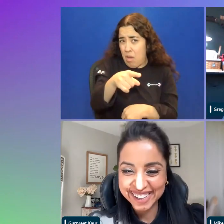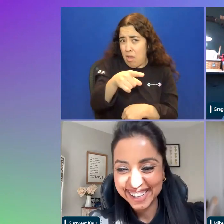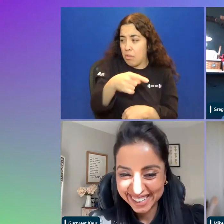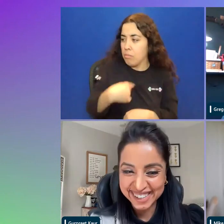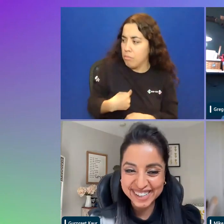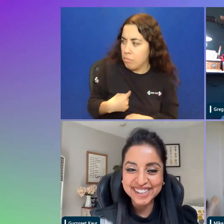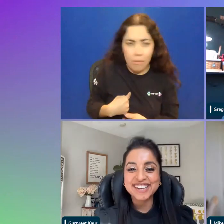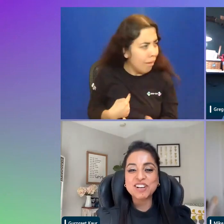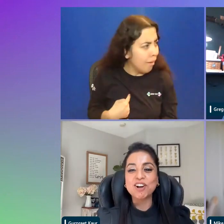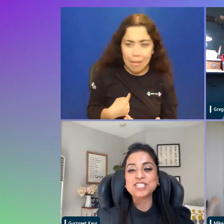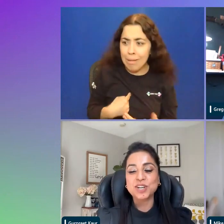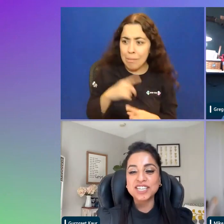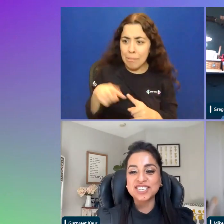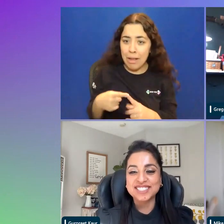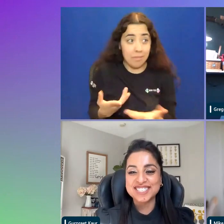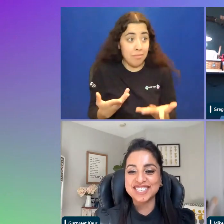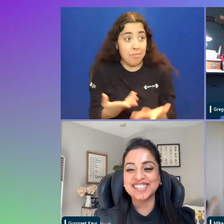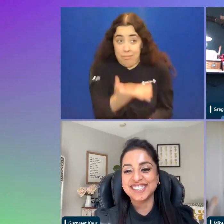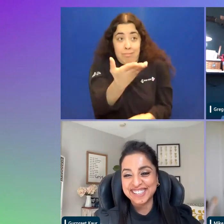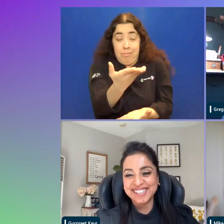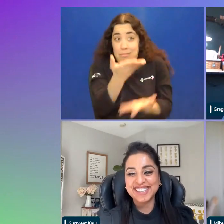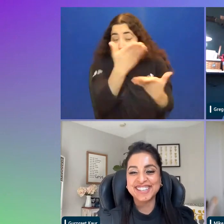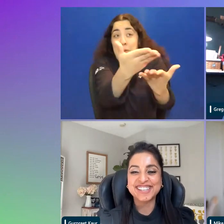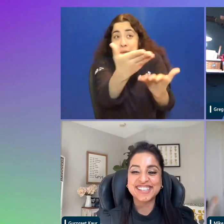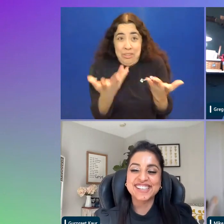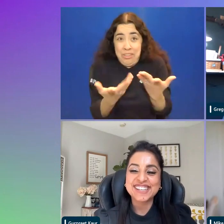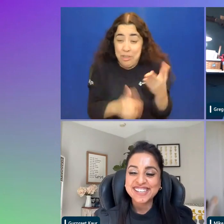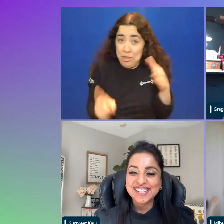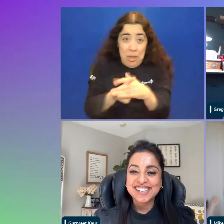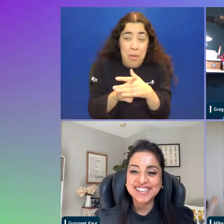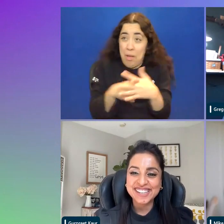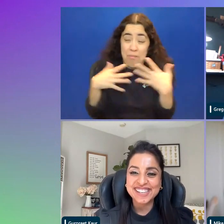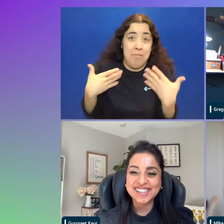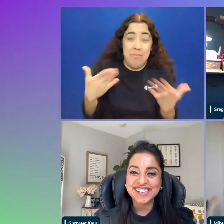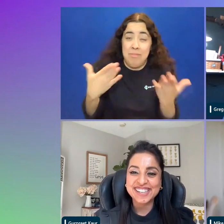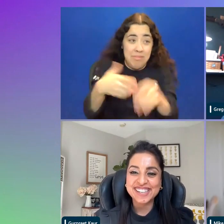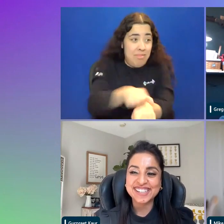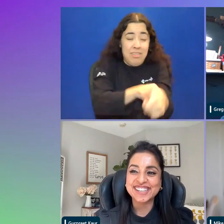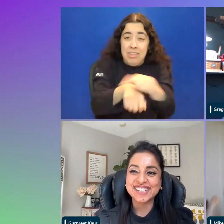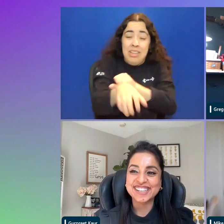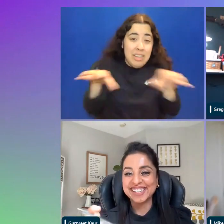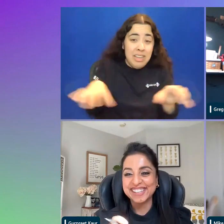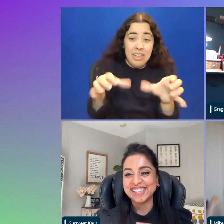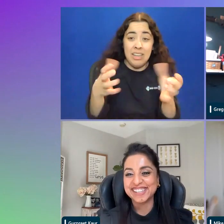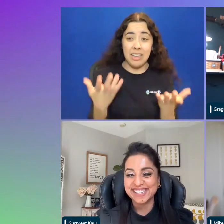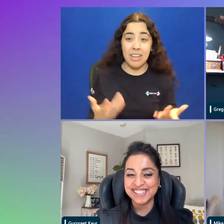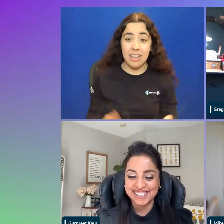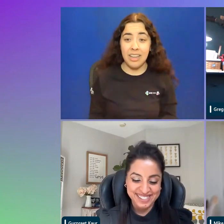I'm like, what? What? When did that happen? Oh no. But like, you're it and you keep showing up and yeah. So you would be surprised. >> Yeah.